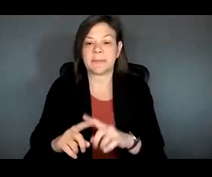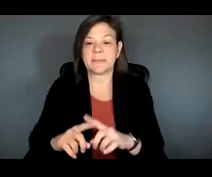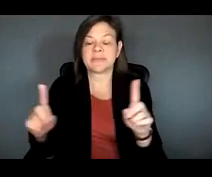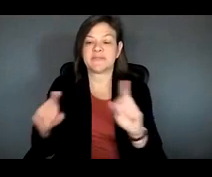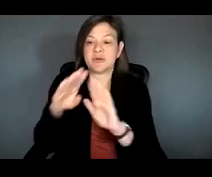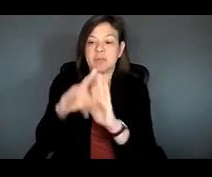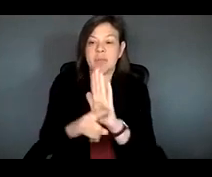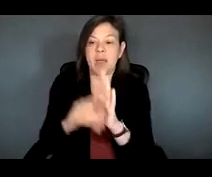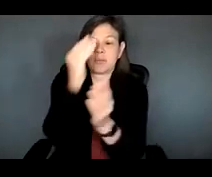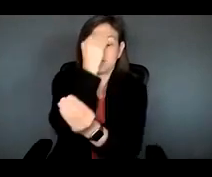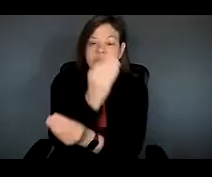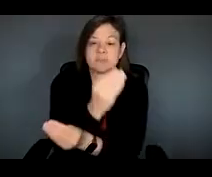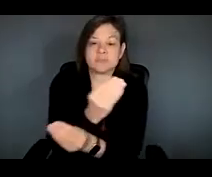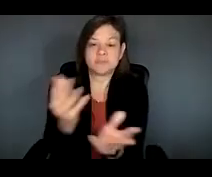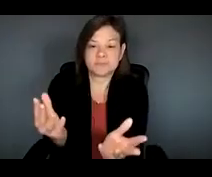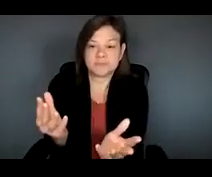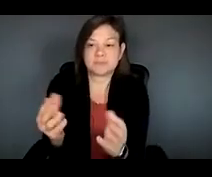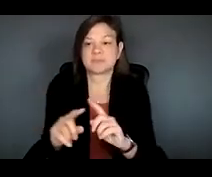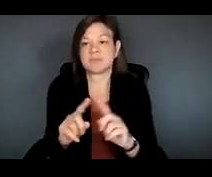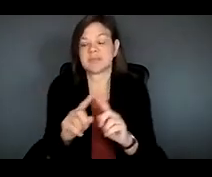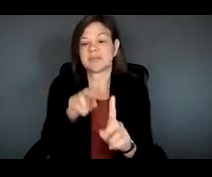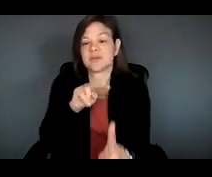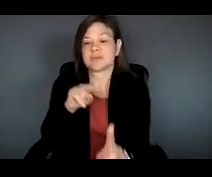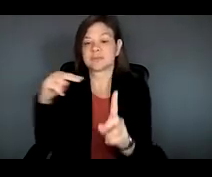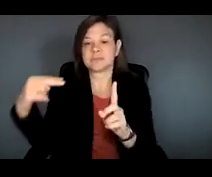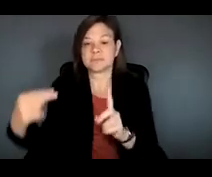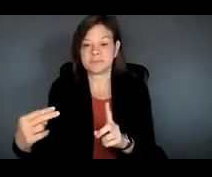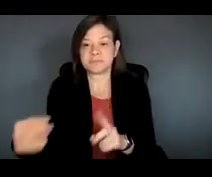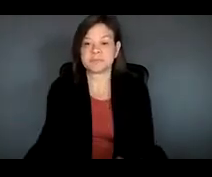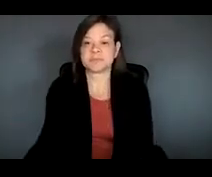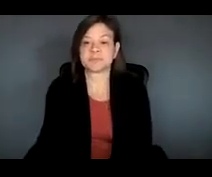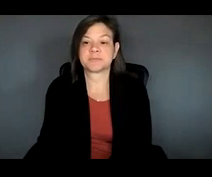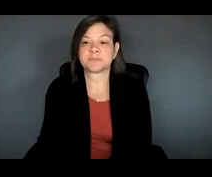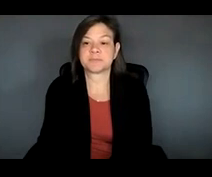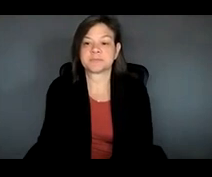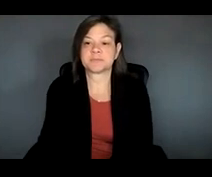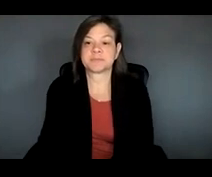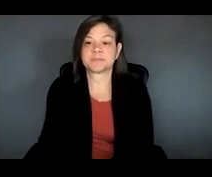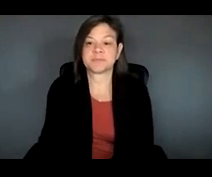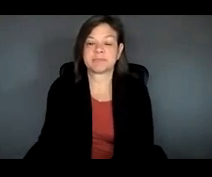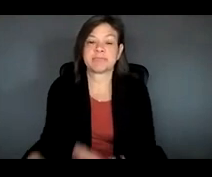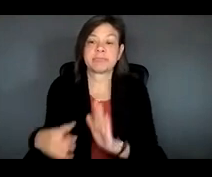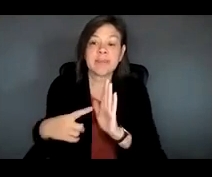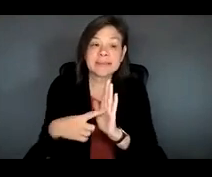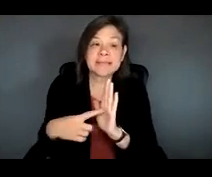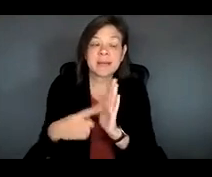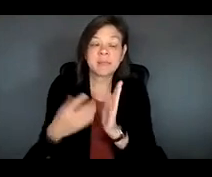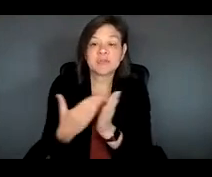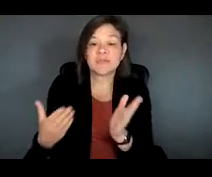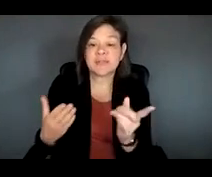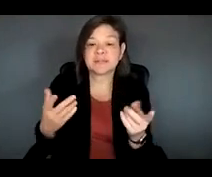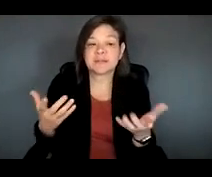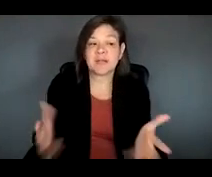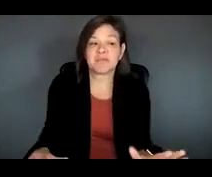information or different points of view, examples of things that have been done. Maybe examples